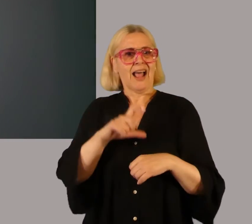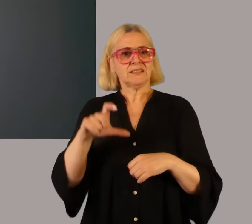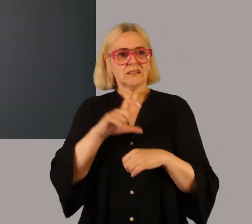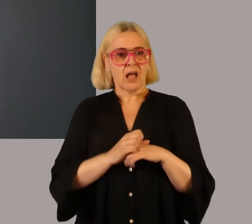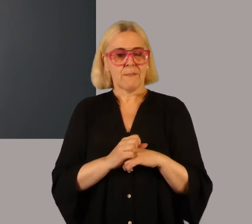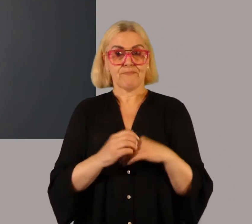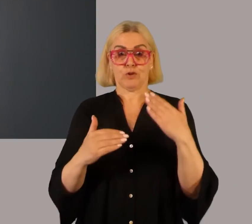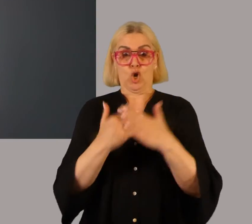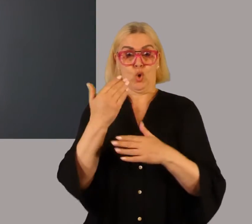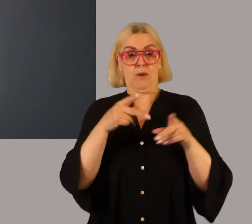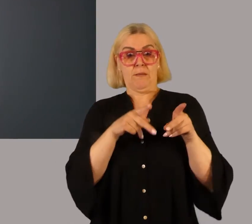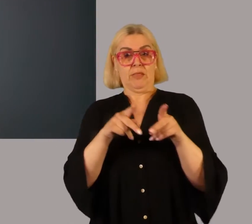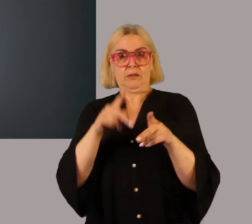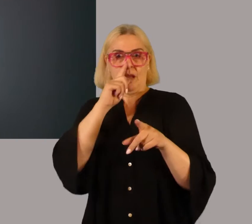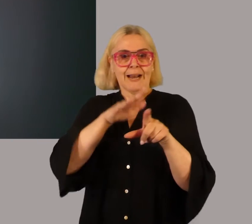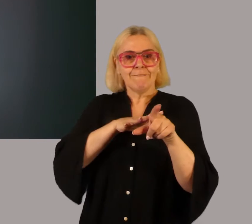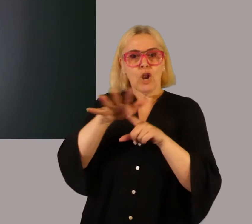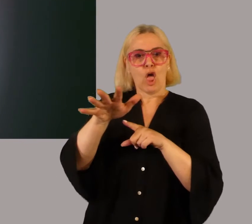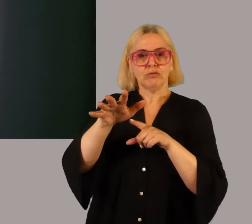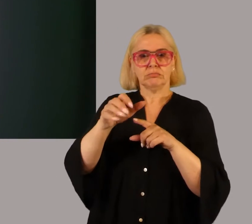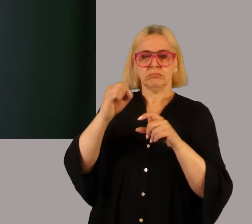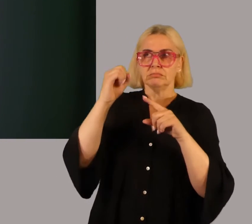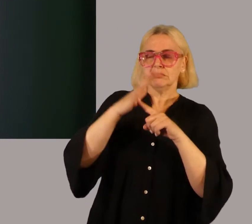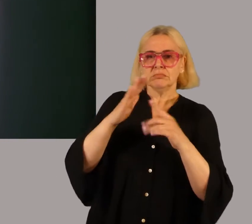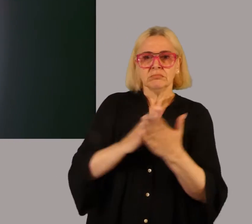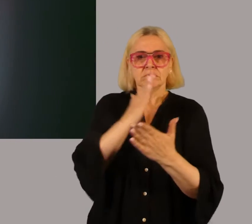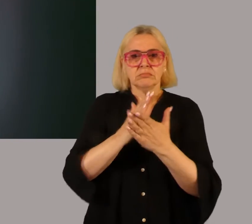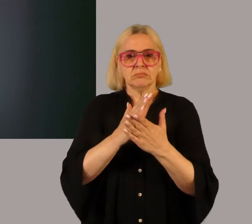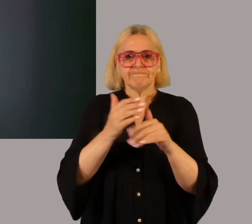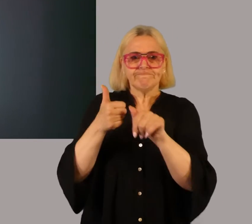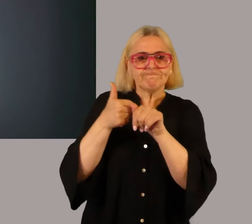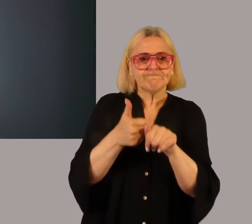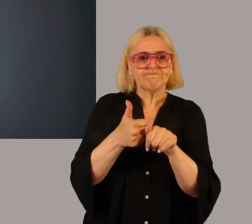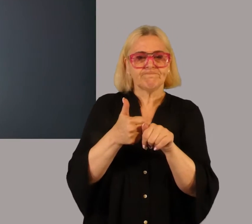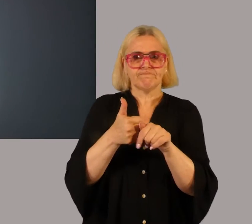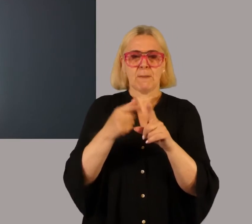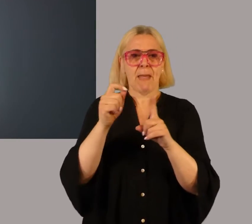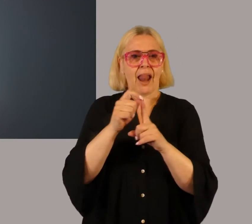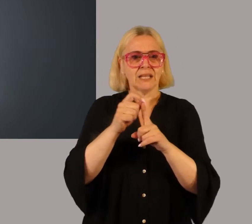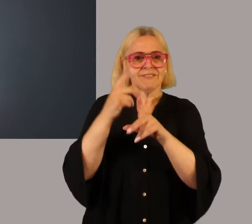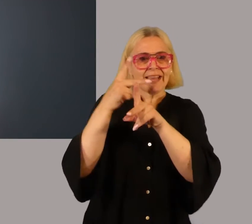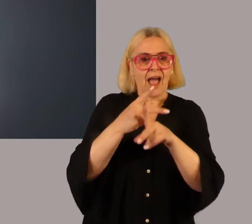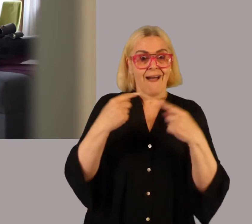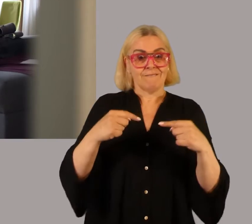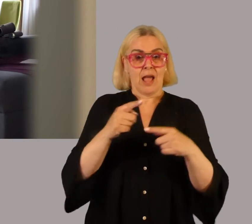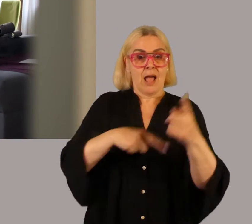These novel tools could influence priorities to ensure that supportive and palliative care is